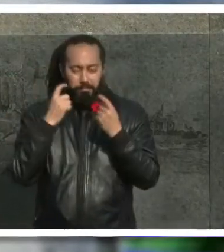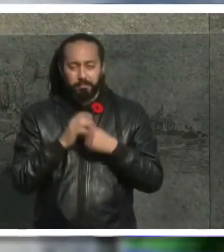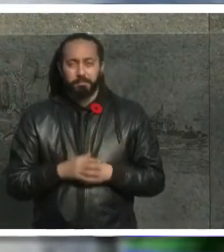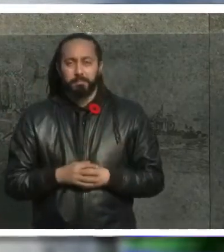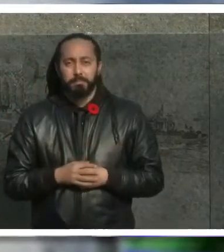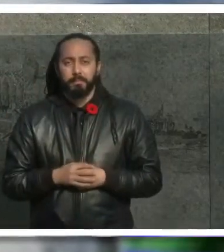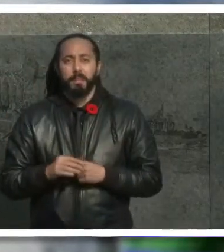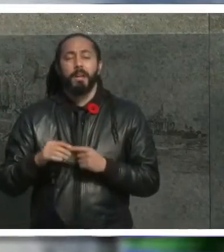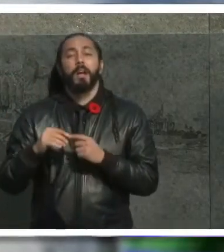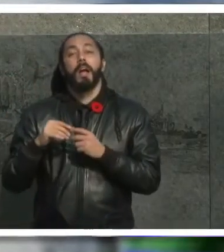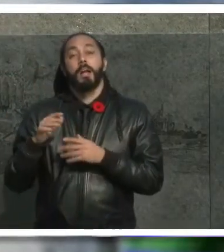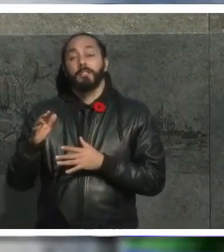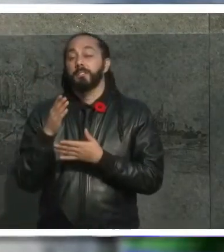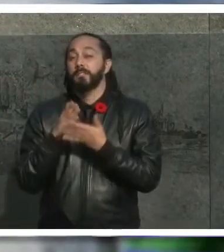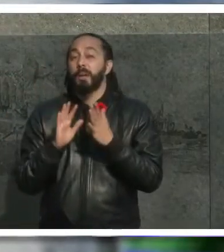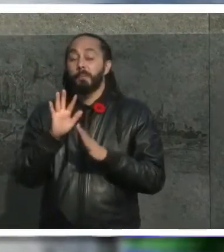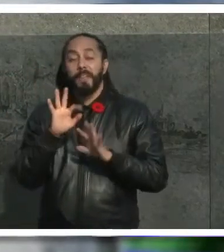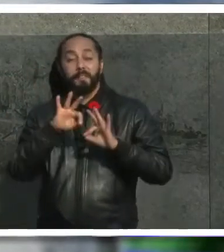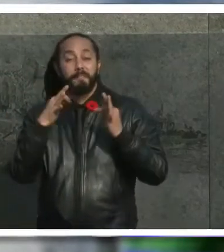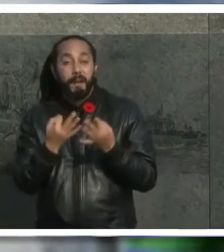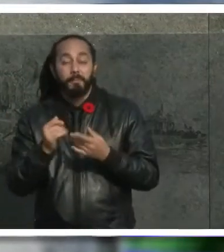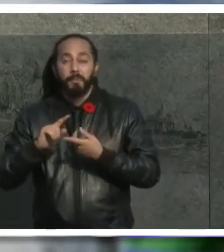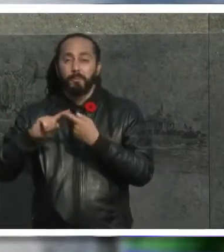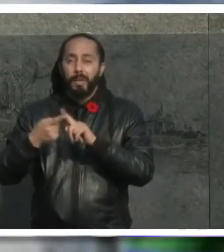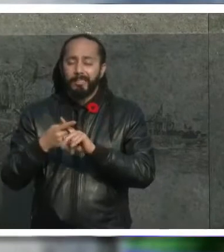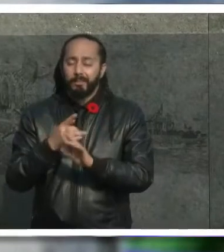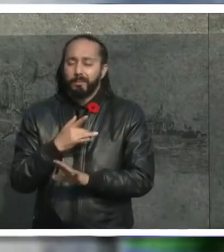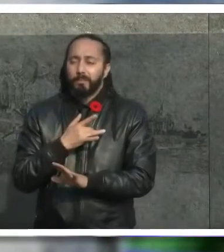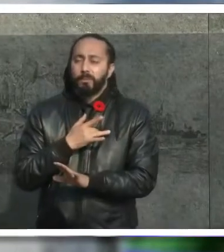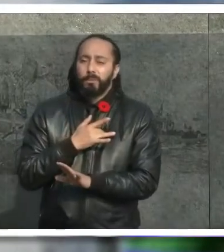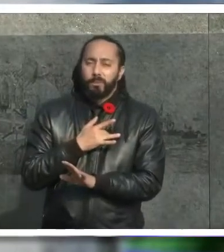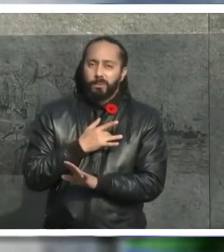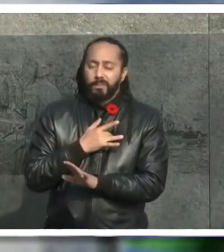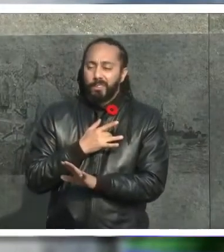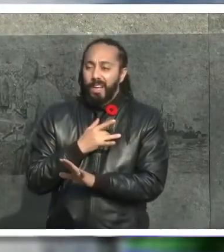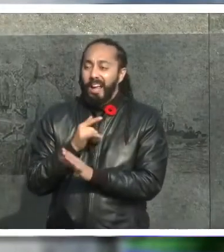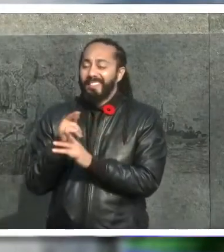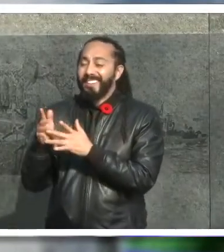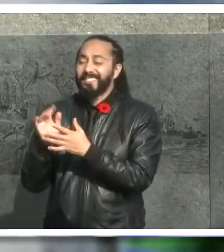who were touched and supported them all too often in silence.